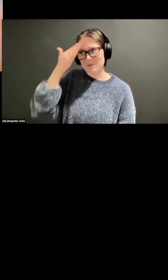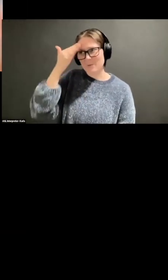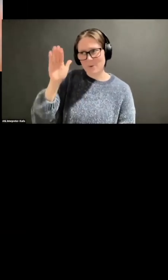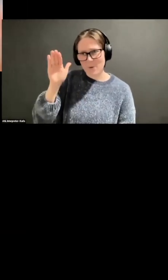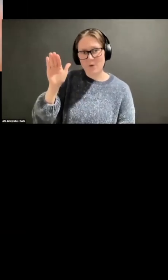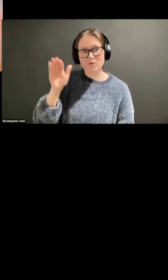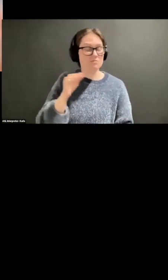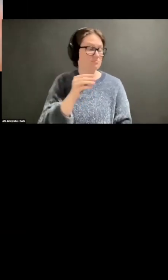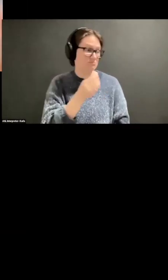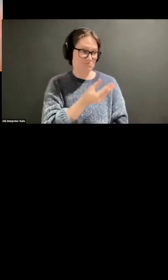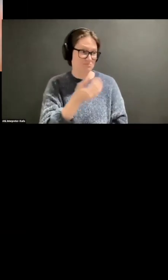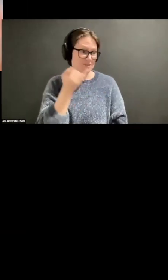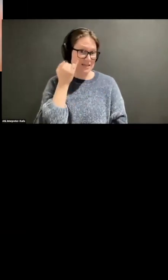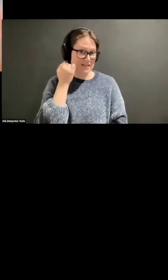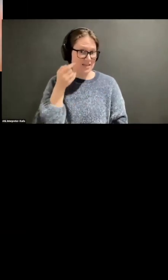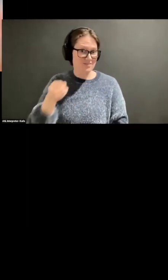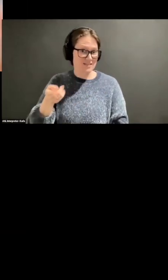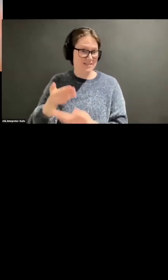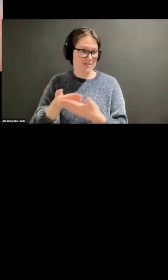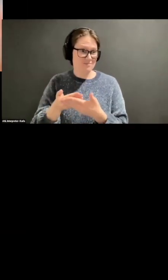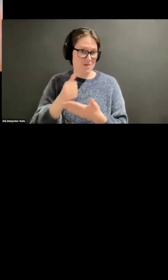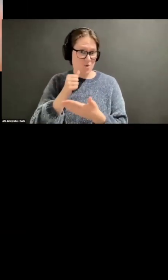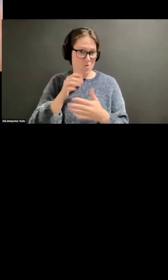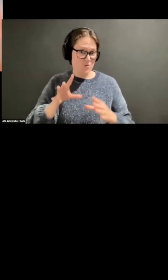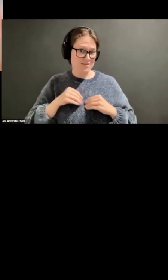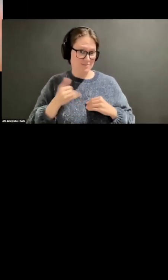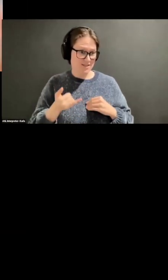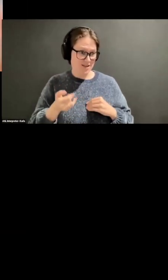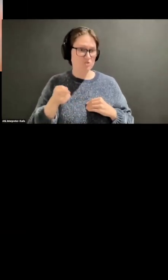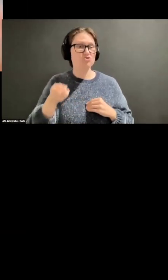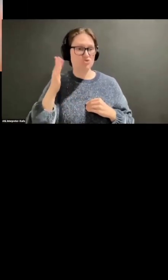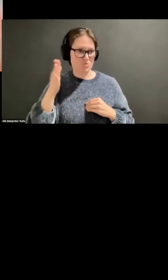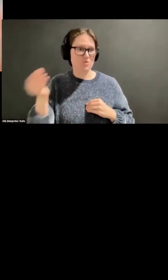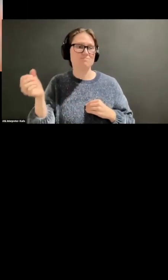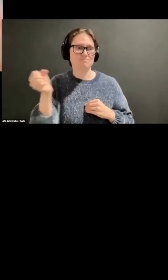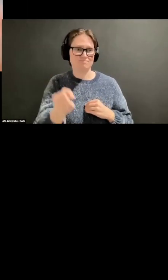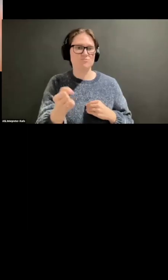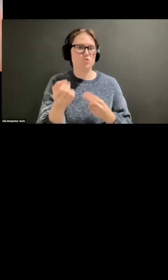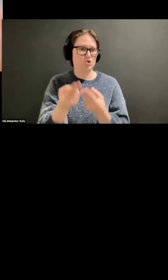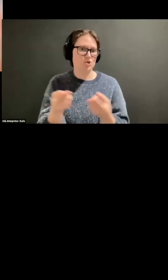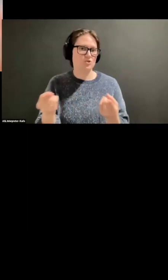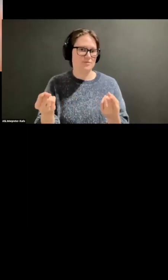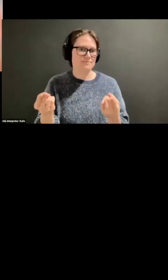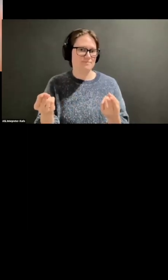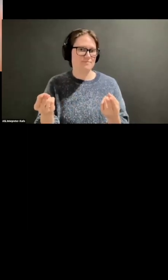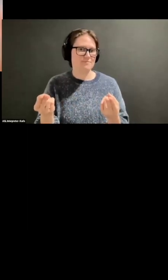not take this baby today she will go to a shelter. And so they knew the thing to say to me and i was